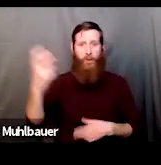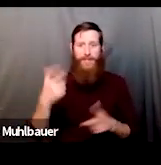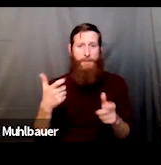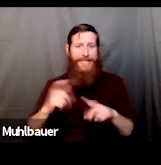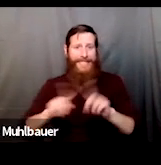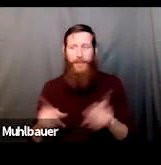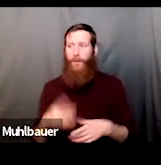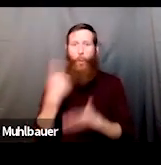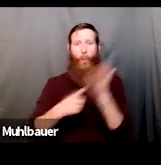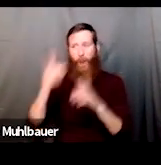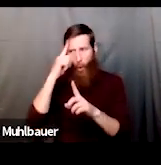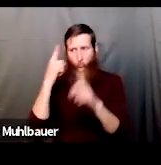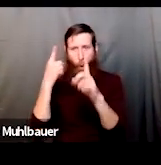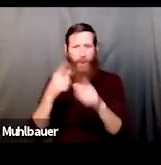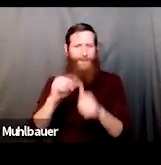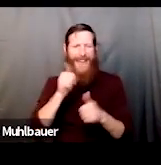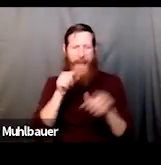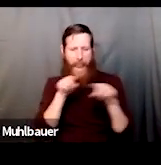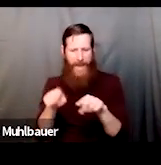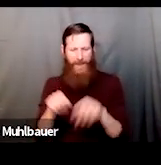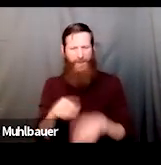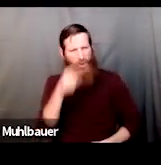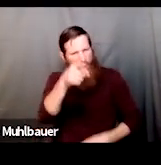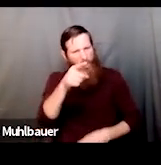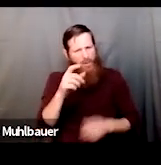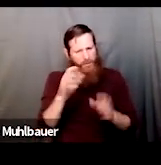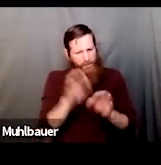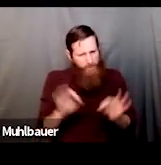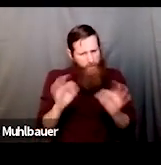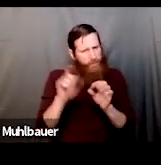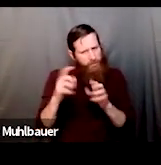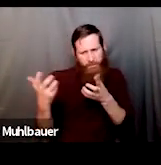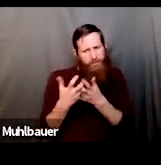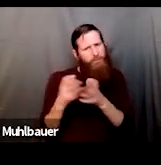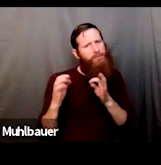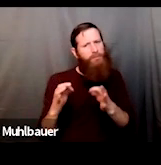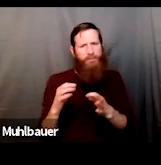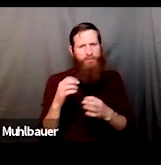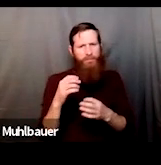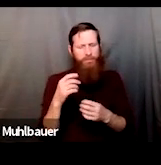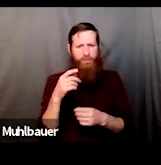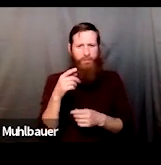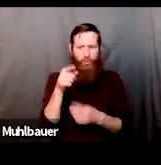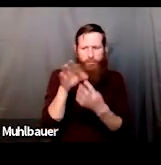so being picky with who you travel with in the backcountry is important. because you have to be sure that when it comes down to some difficult decision making